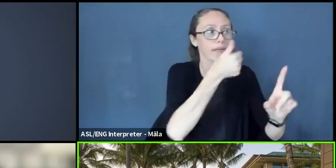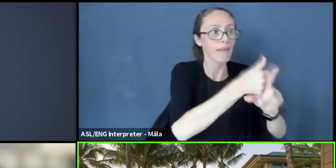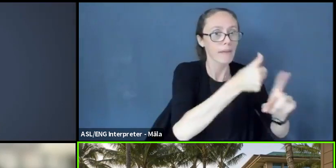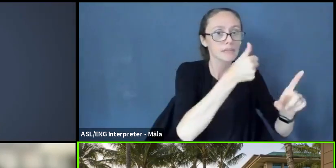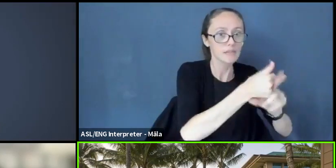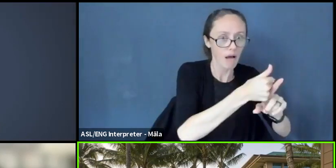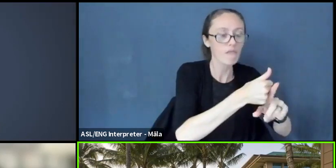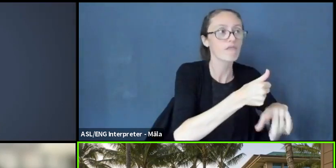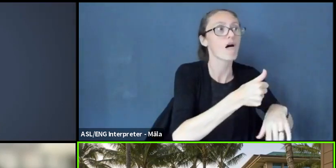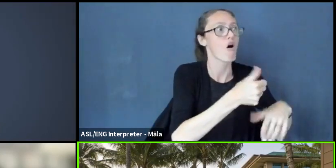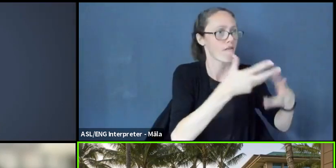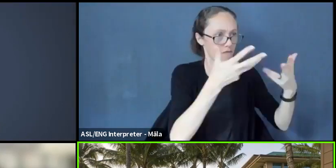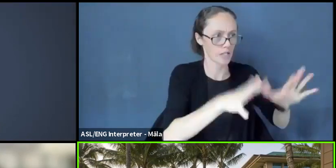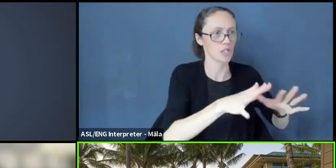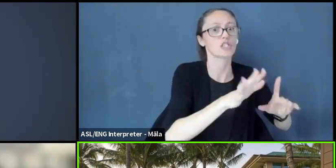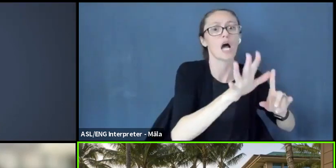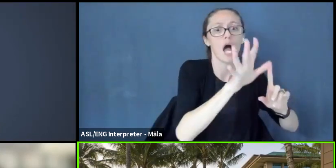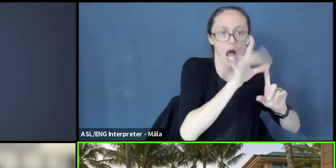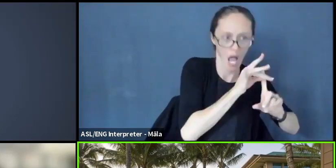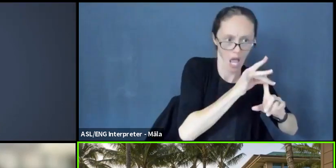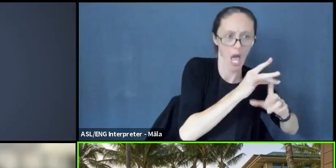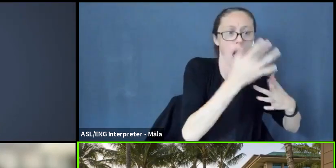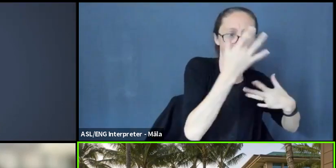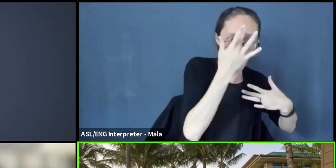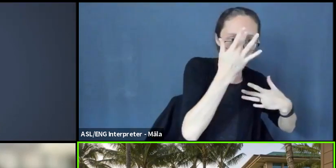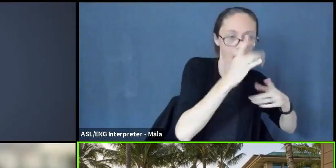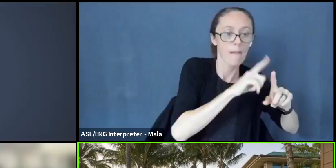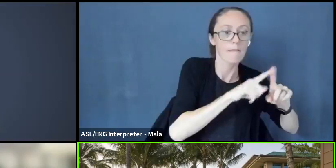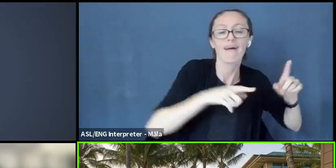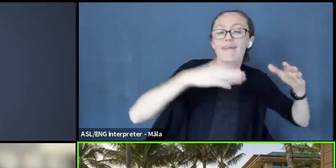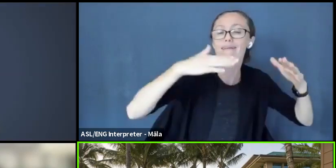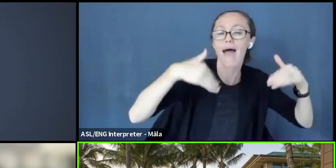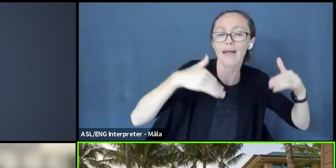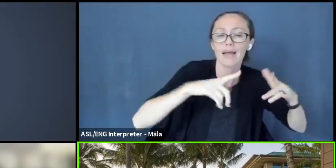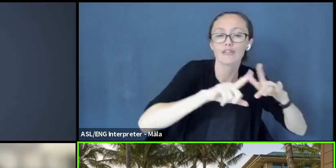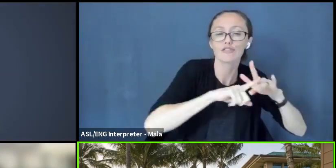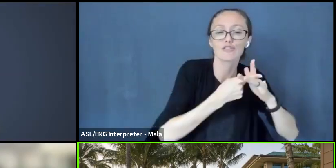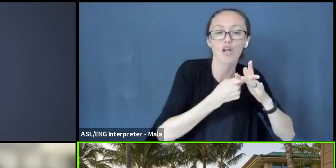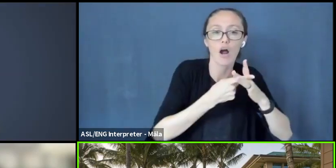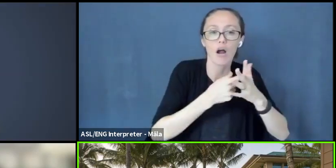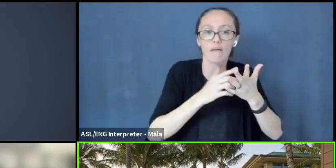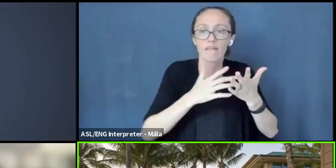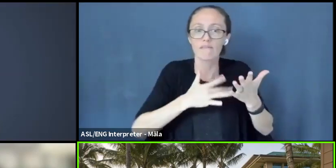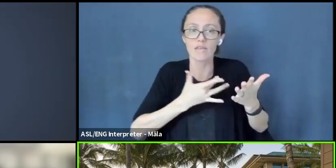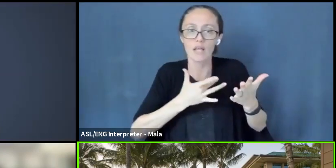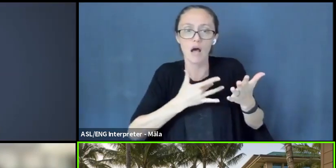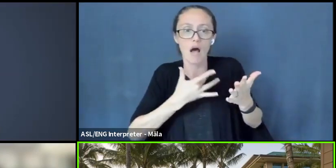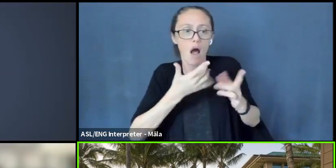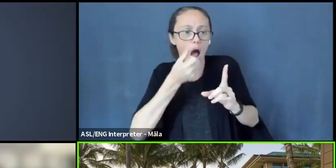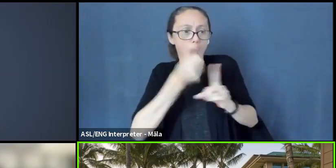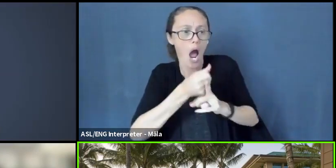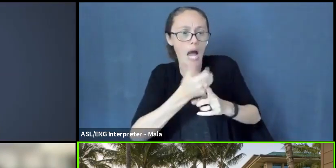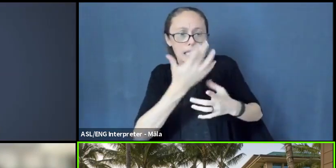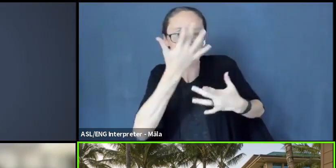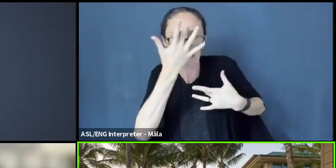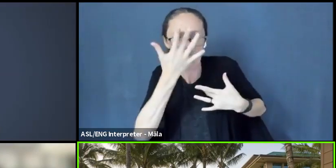virus after they arrived in Hawaii. Missed on the Safe Travels.